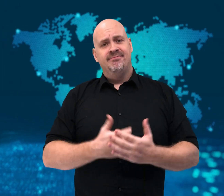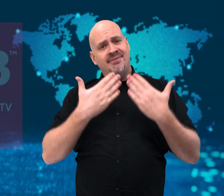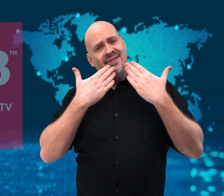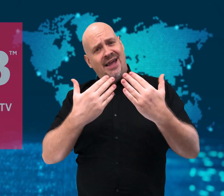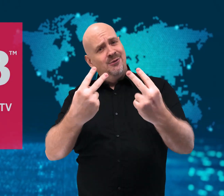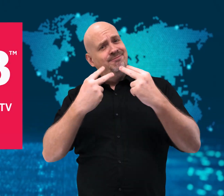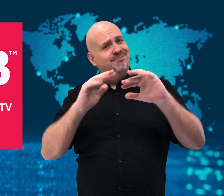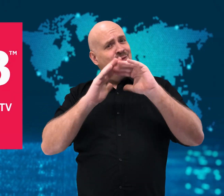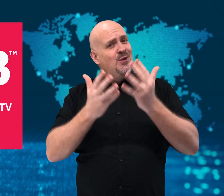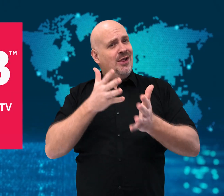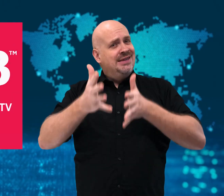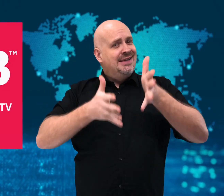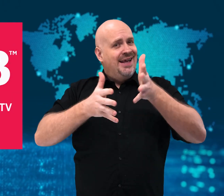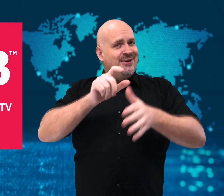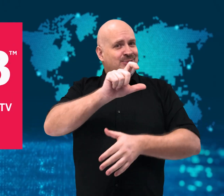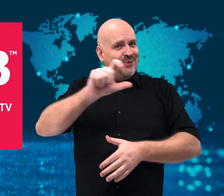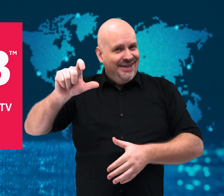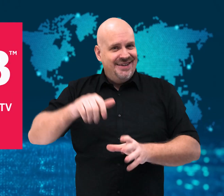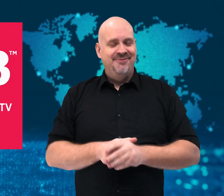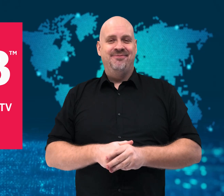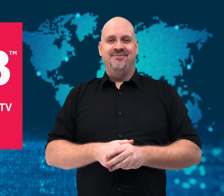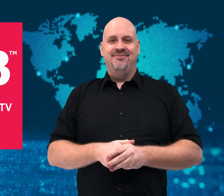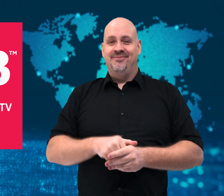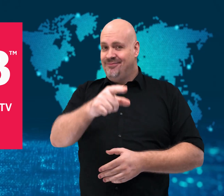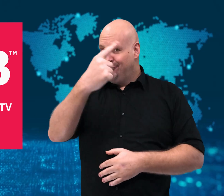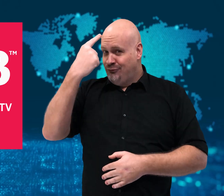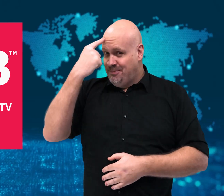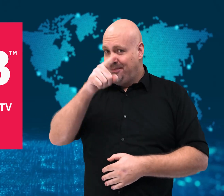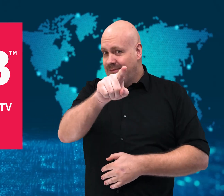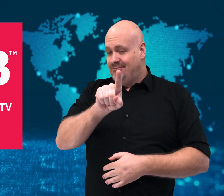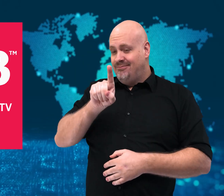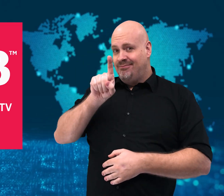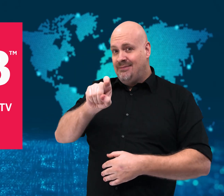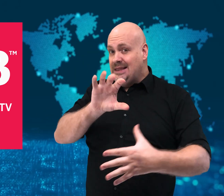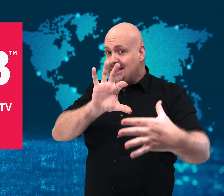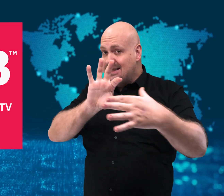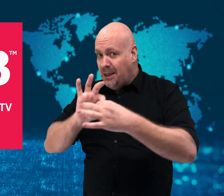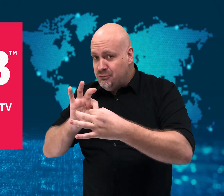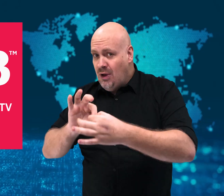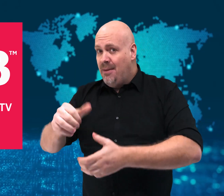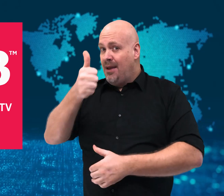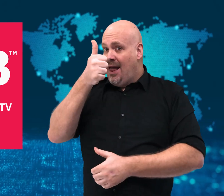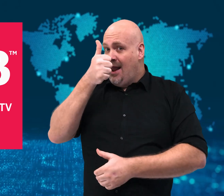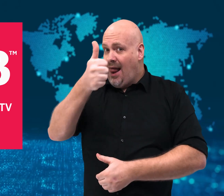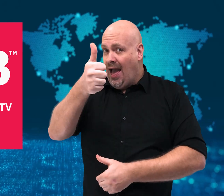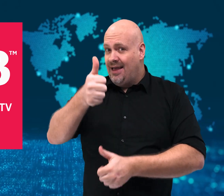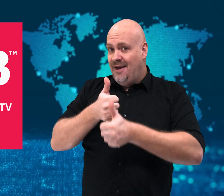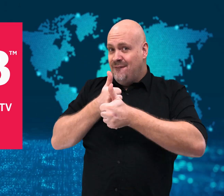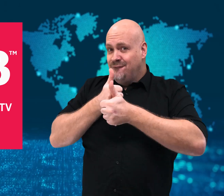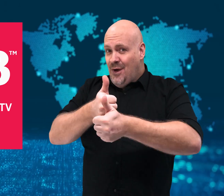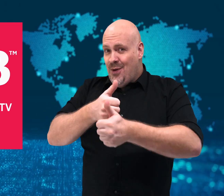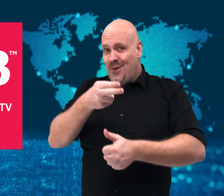Thank you for watching WorldSign Week. Don’t forget to subscribe, like,